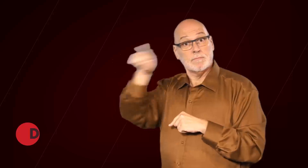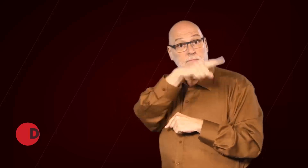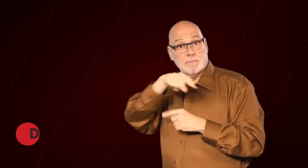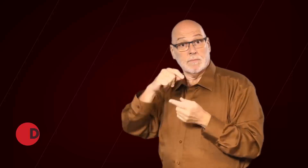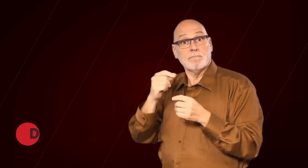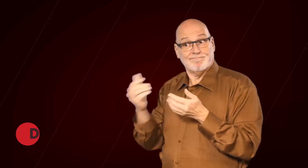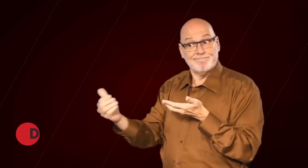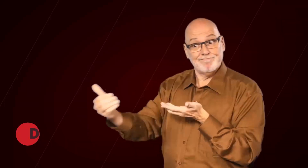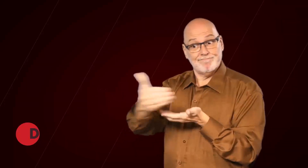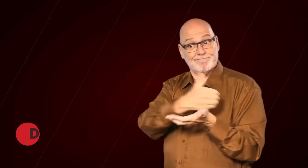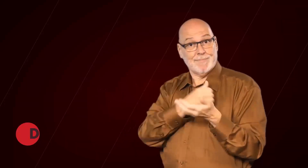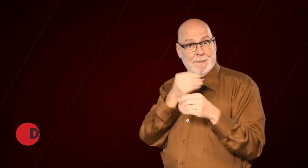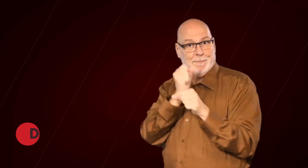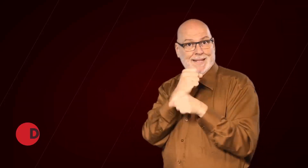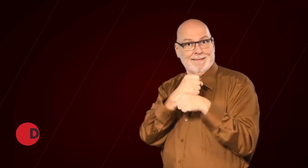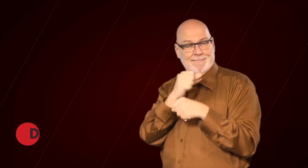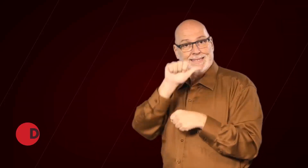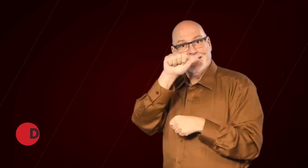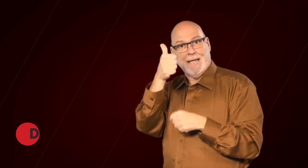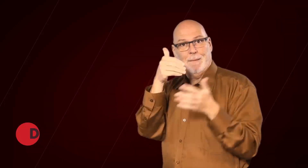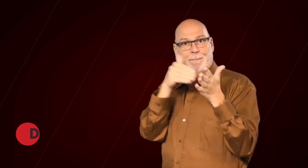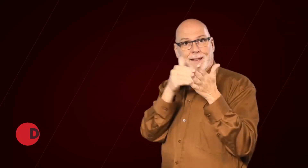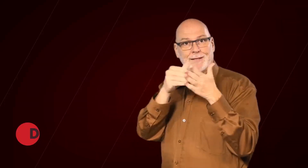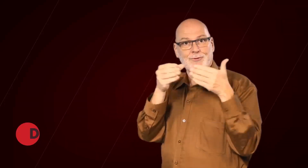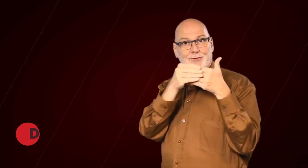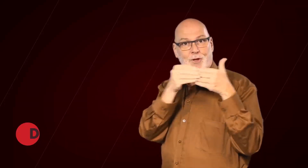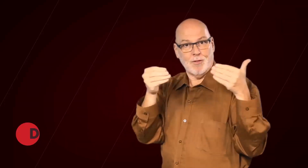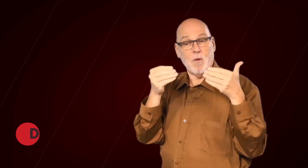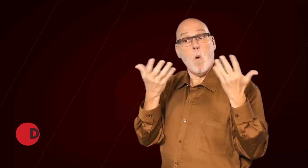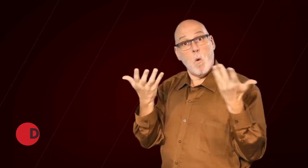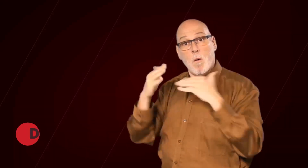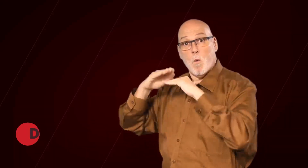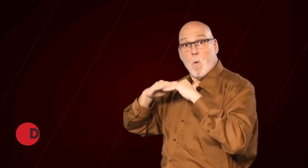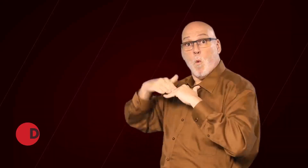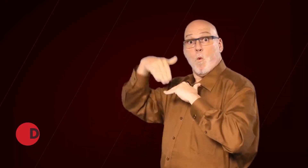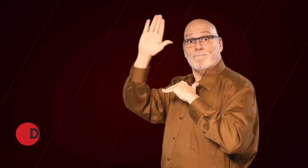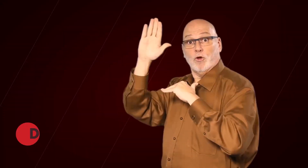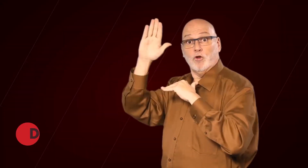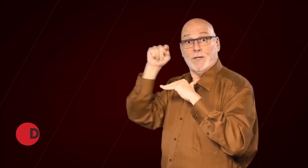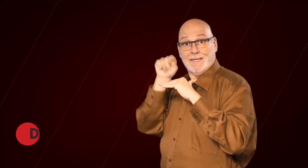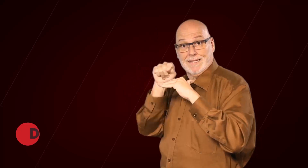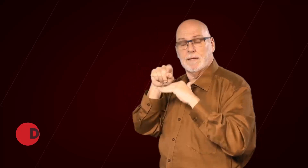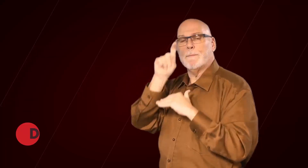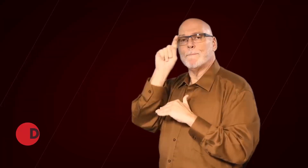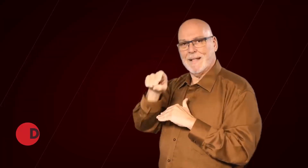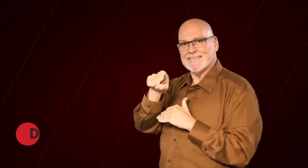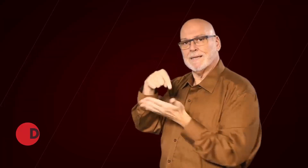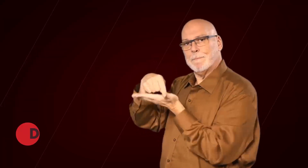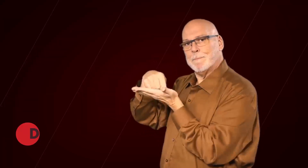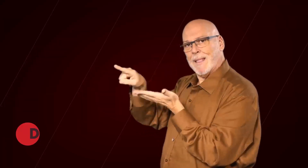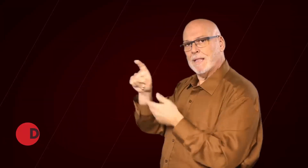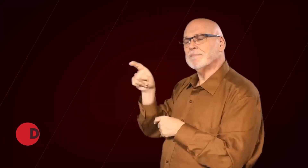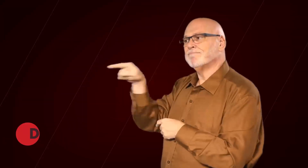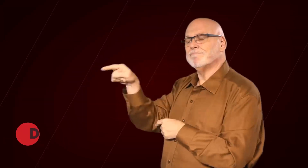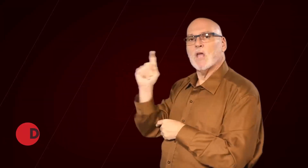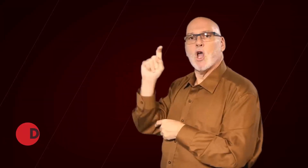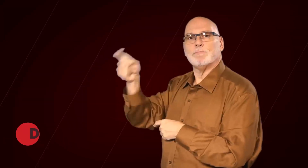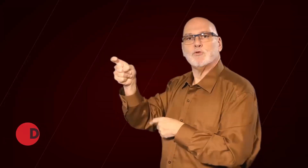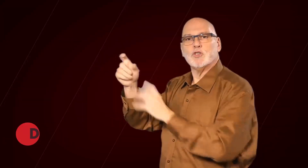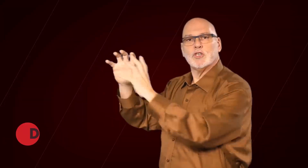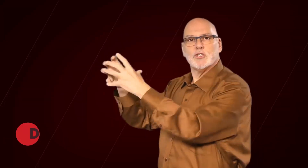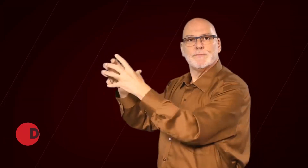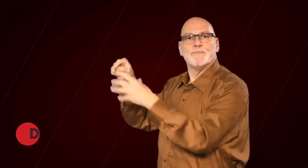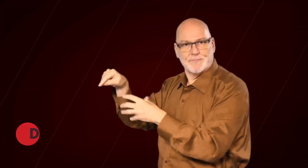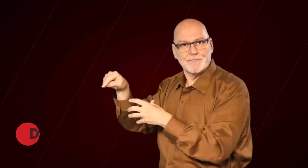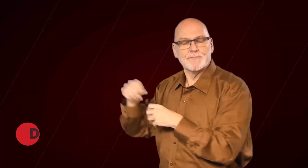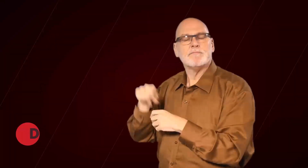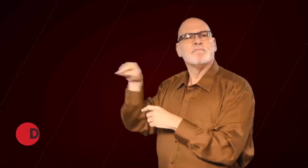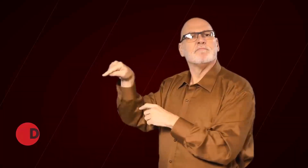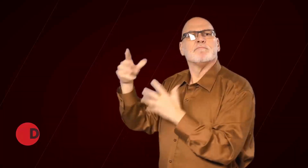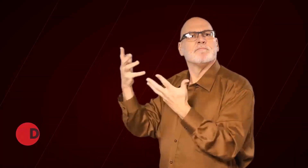make $10 million or more must pay contributions to